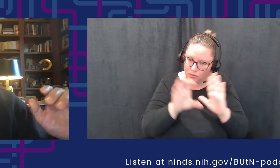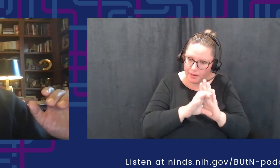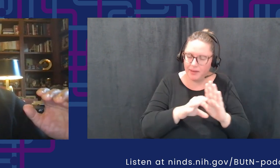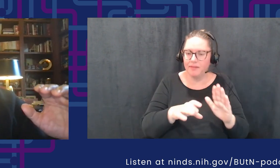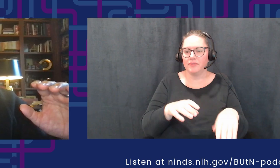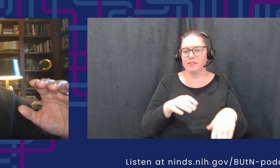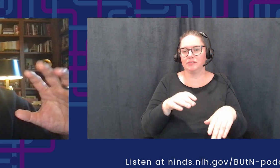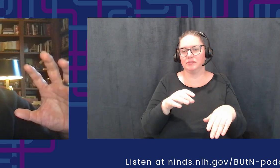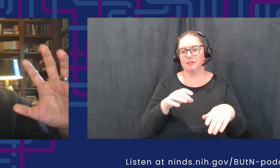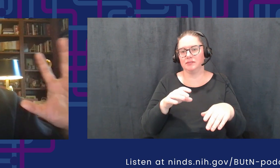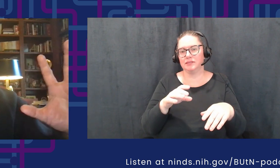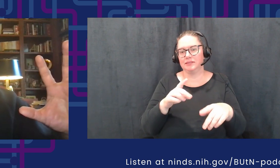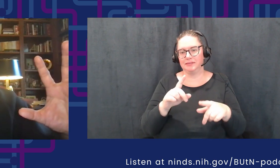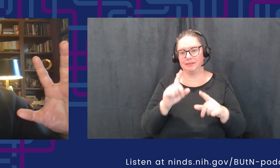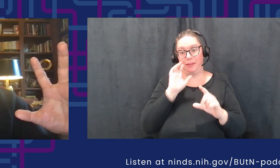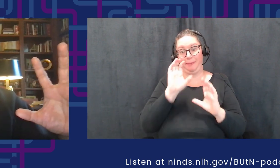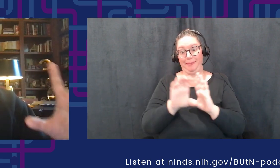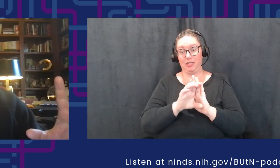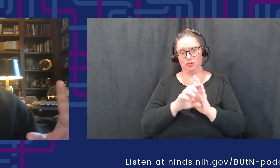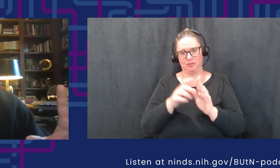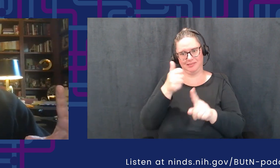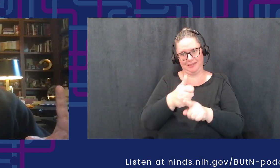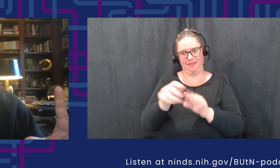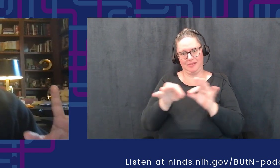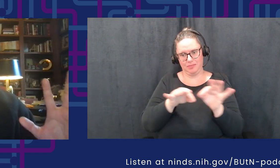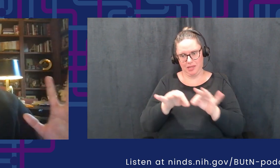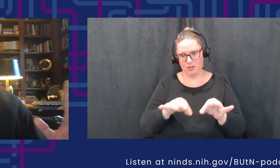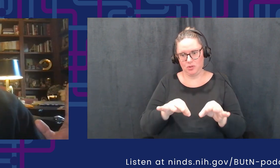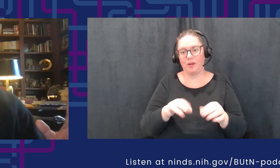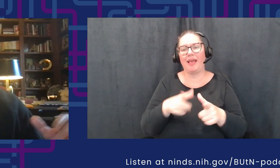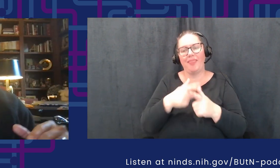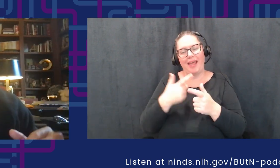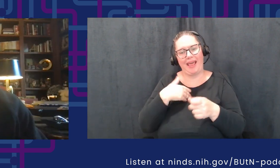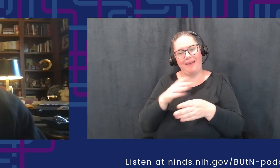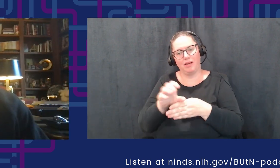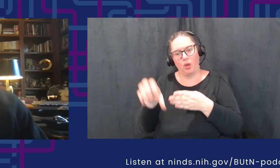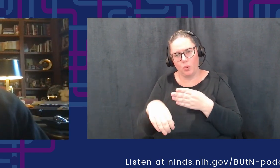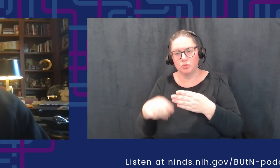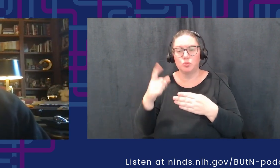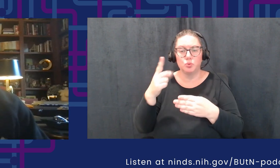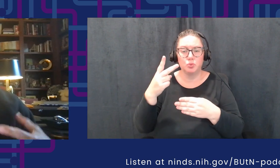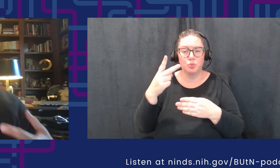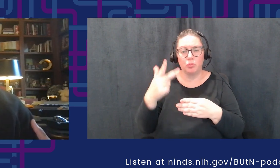The actual pictures are self explanatory. And then there's conclusion, two or three points that allow you